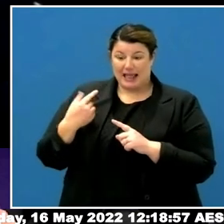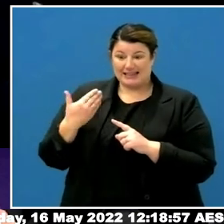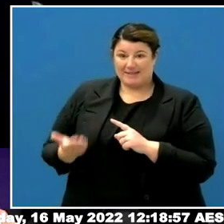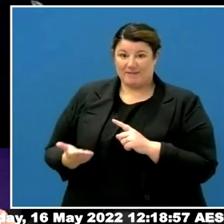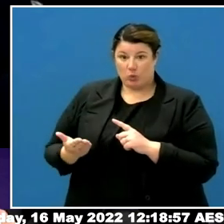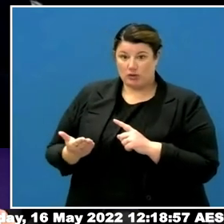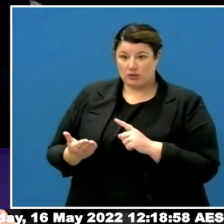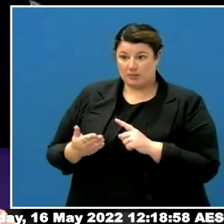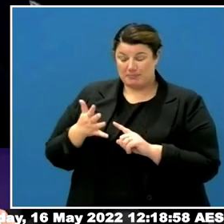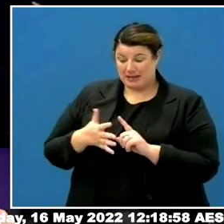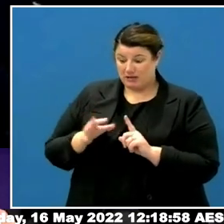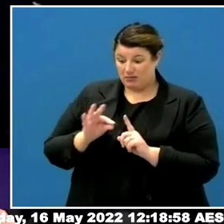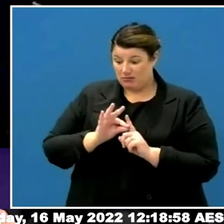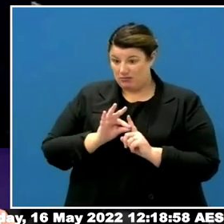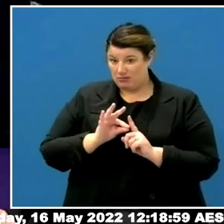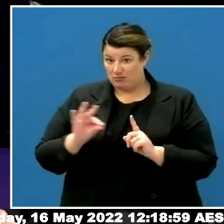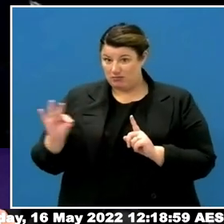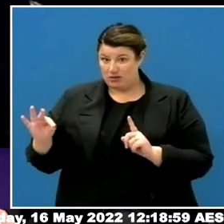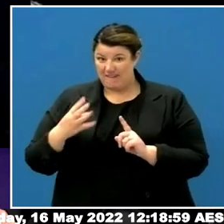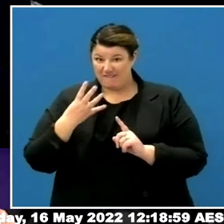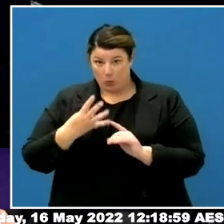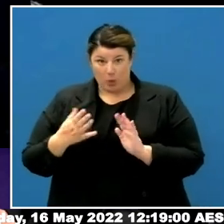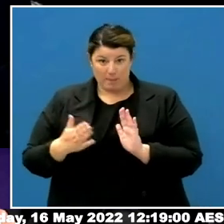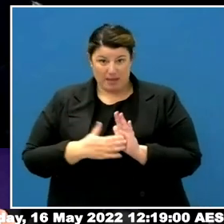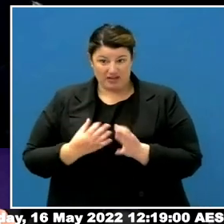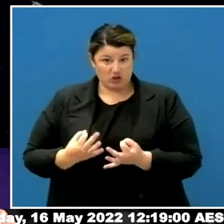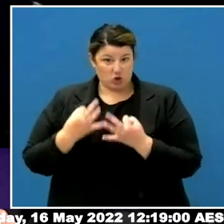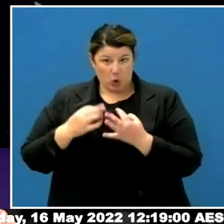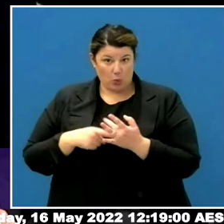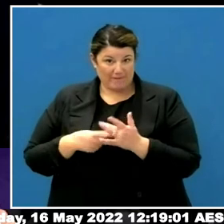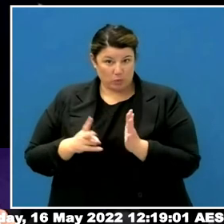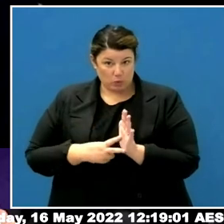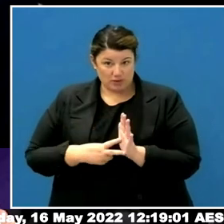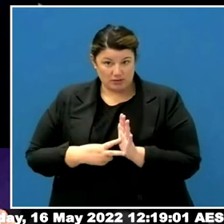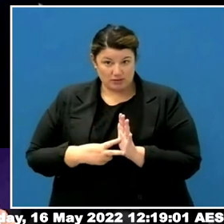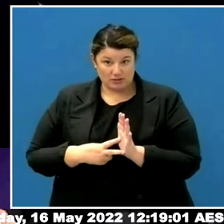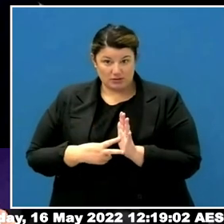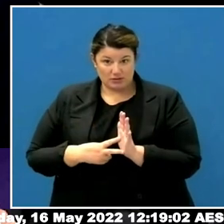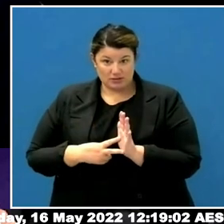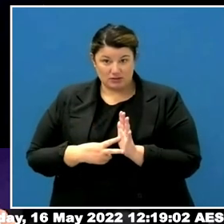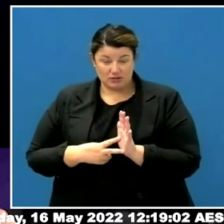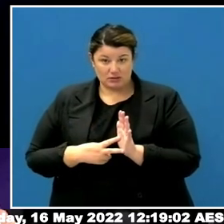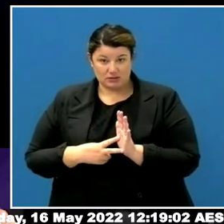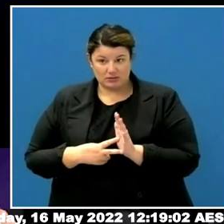That's four months before the last invoices came through. Yes. MR FOGARTY: Is that one of the delays in -